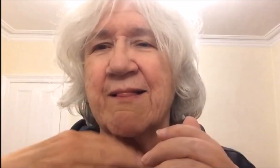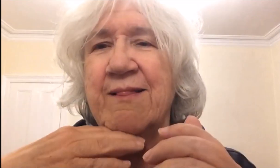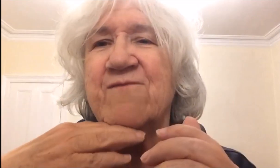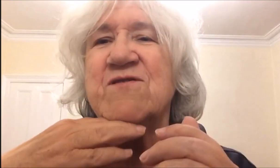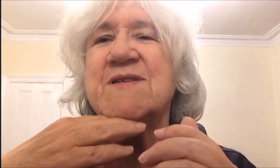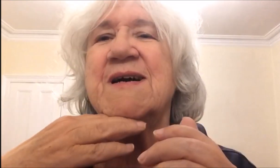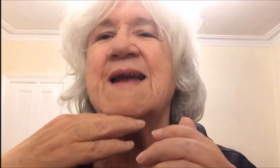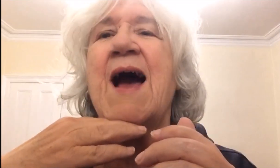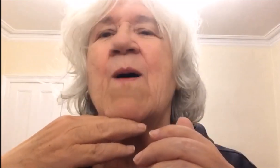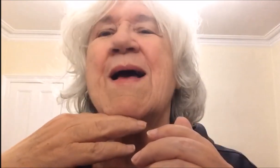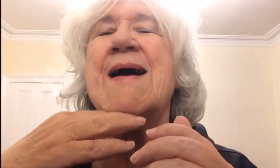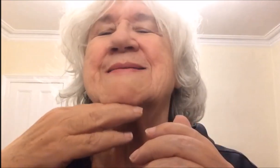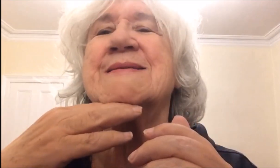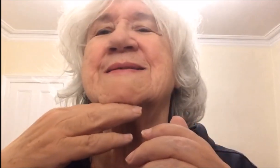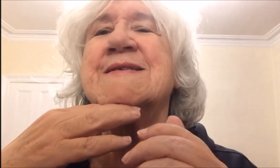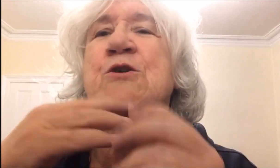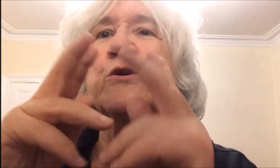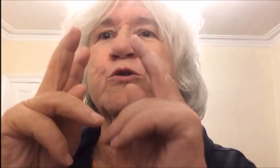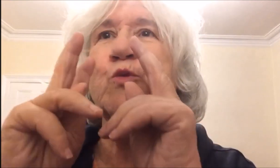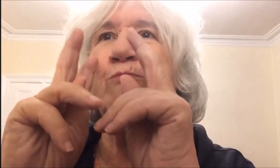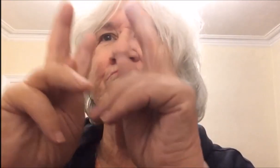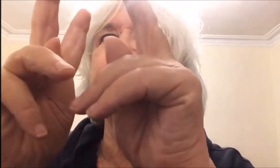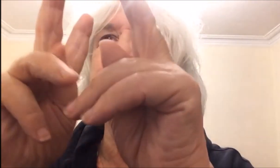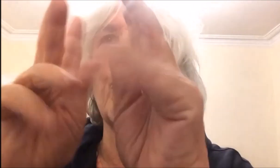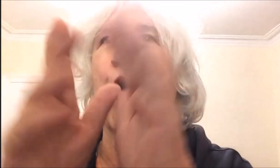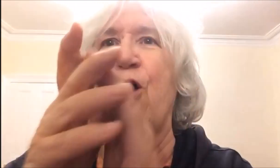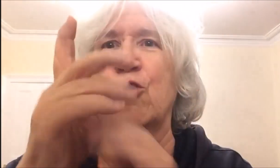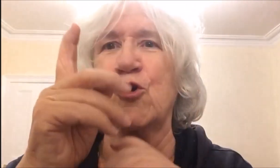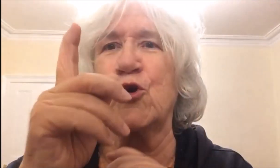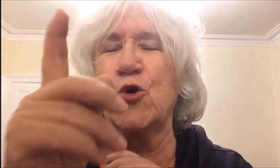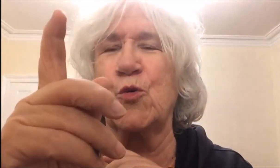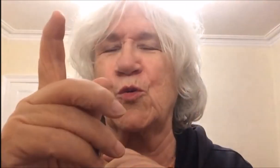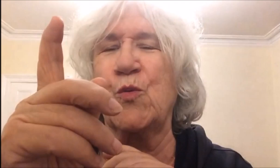and for lifting our heads to see you.